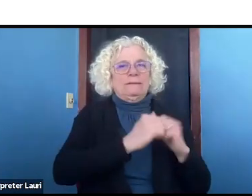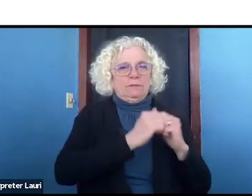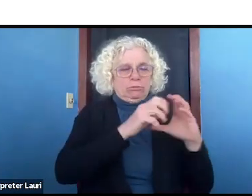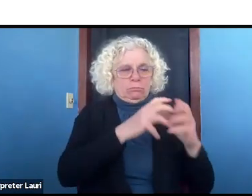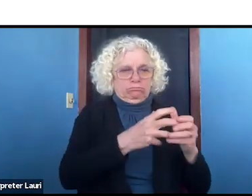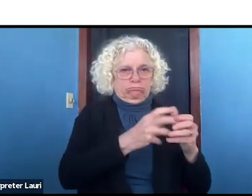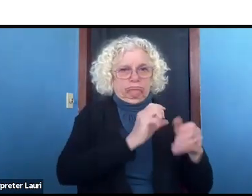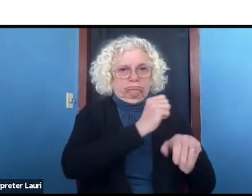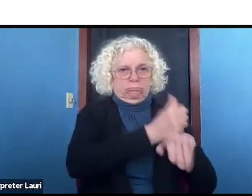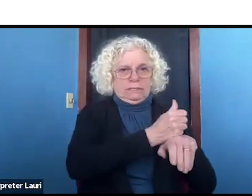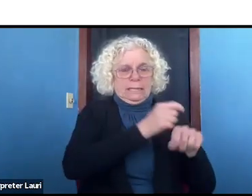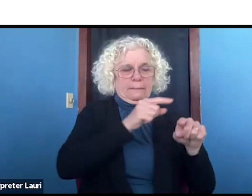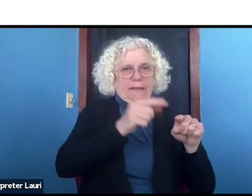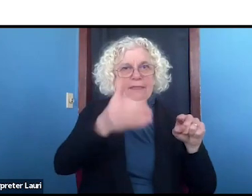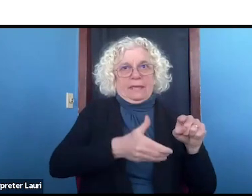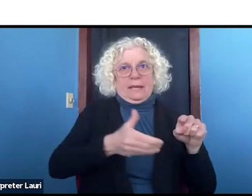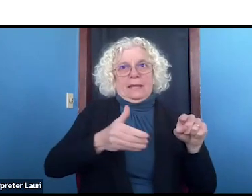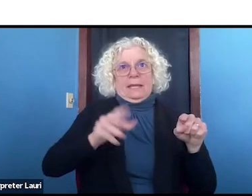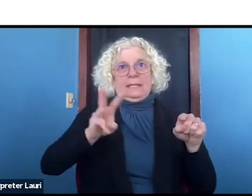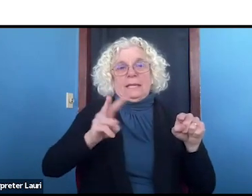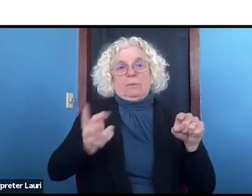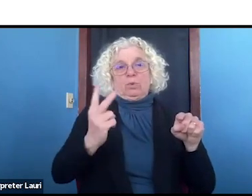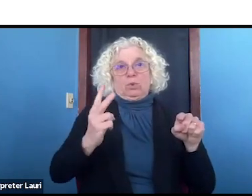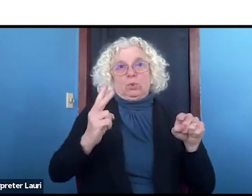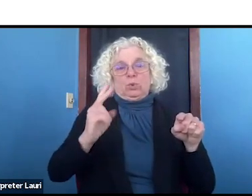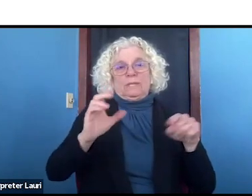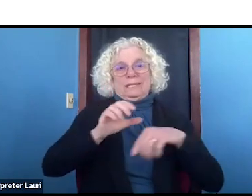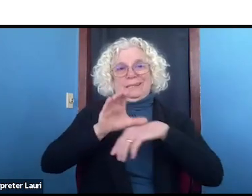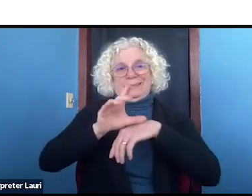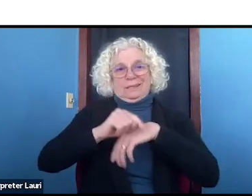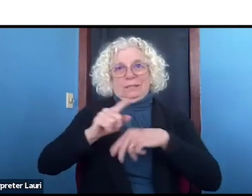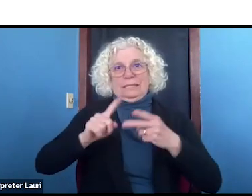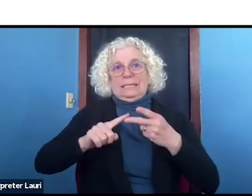and they invited W two consulting and change matrix to partner with them